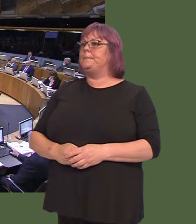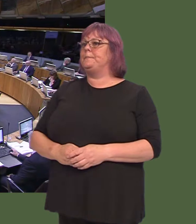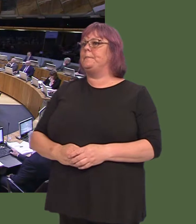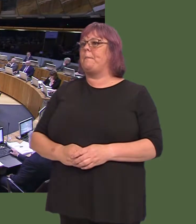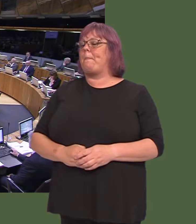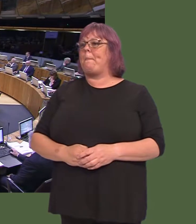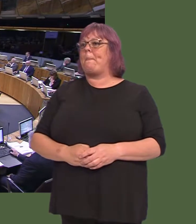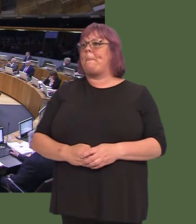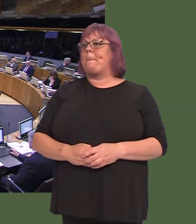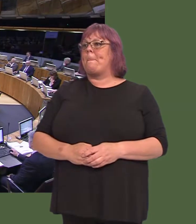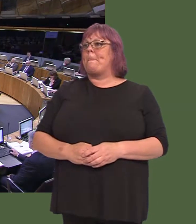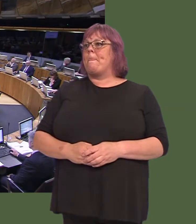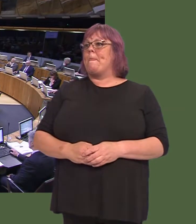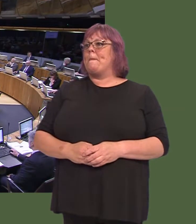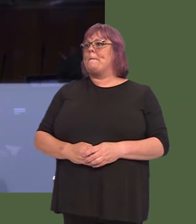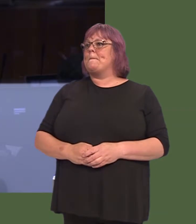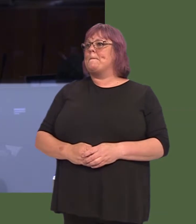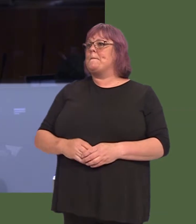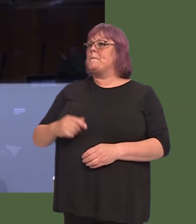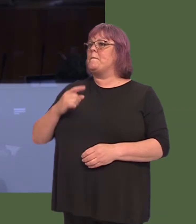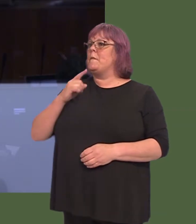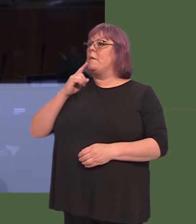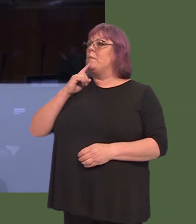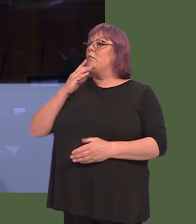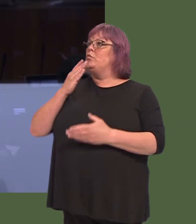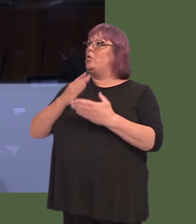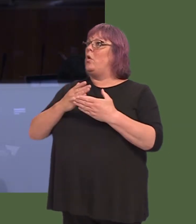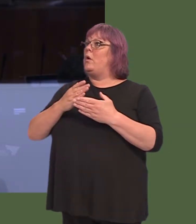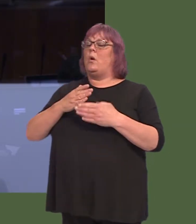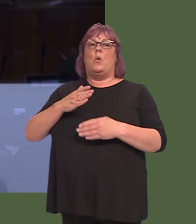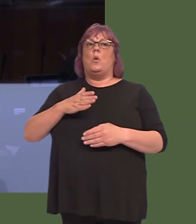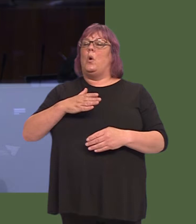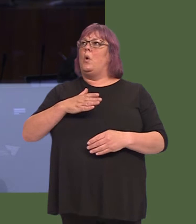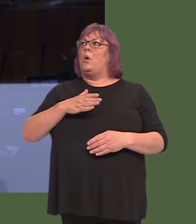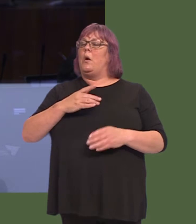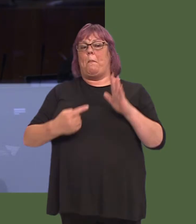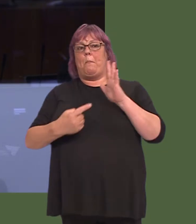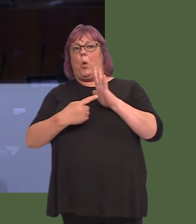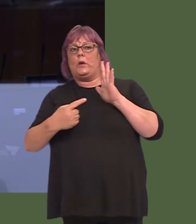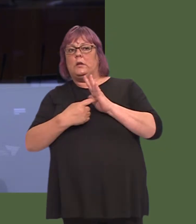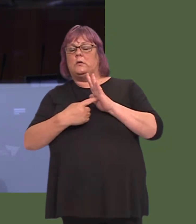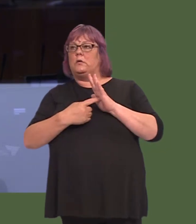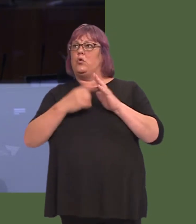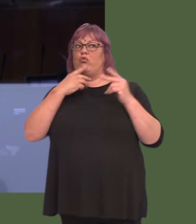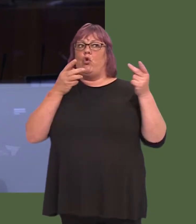Nick Ramsay AM: First Minister, I'm sure you would agree with me, key to low reoffending